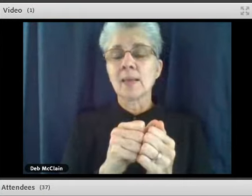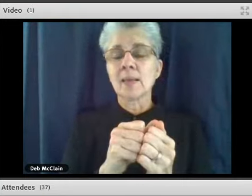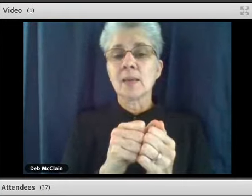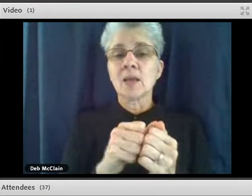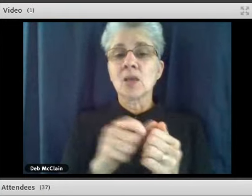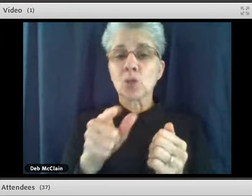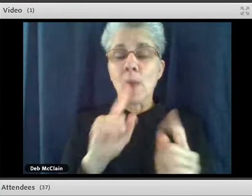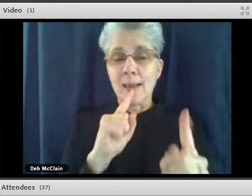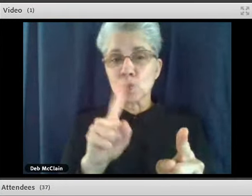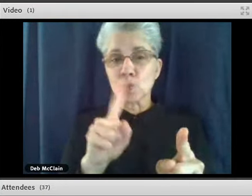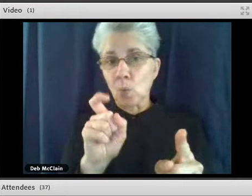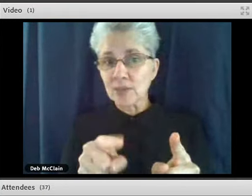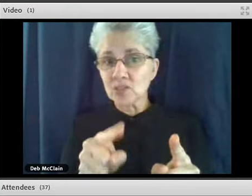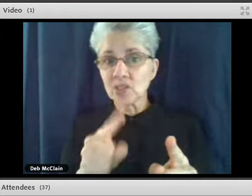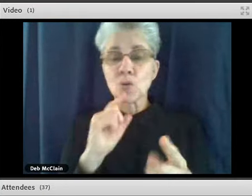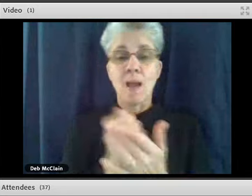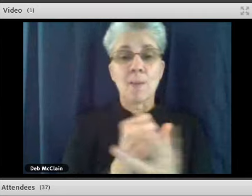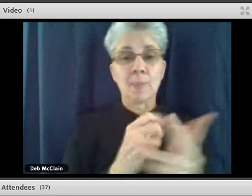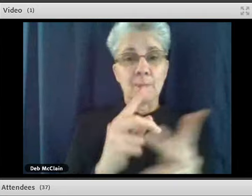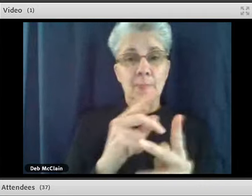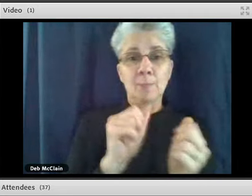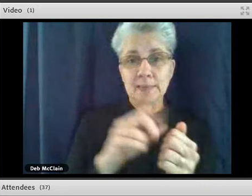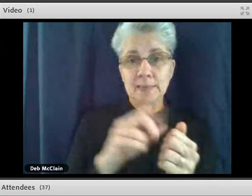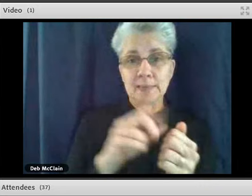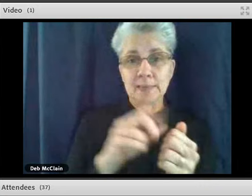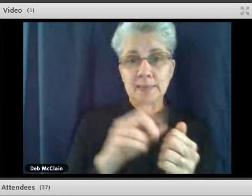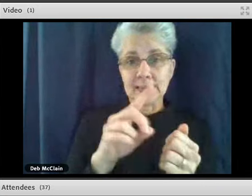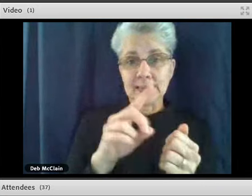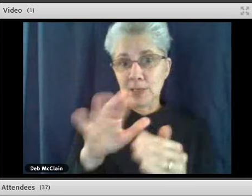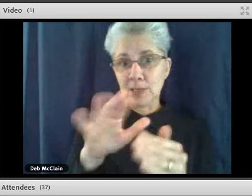that might help your patrons with disabilities, or you answer a question,